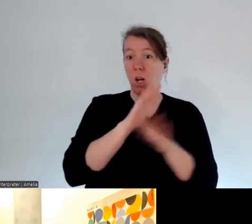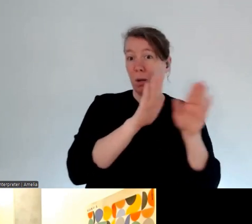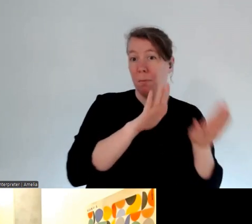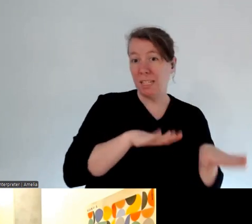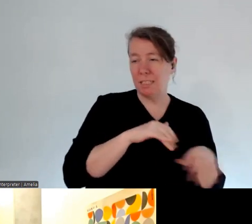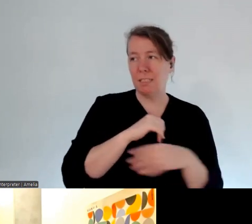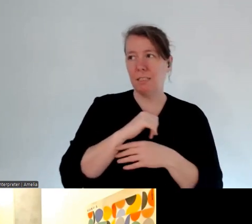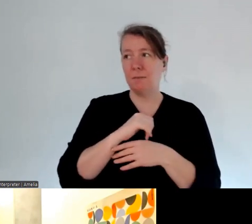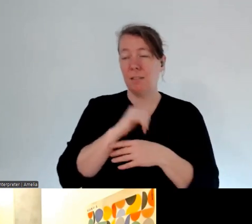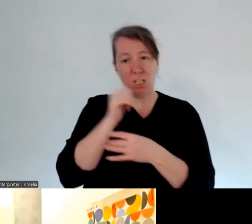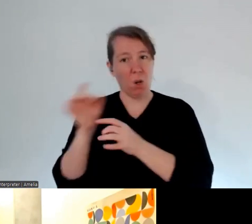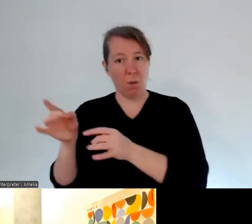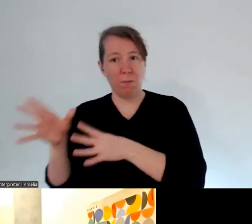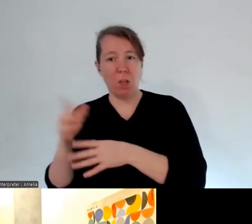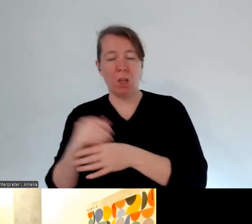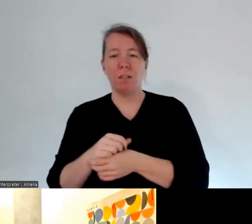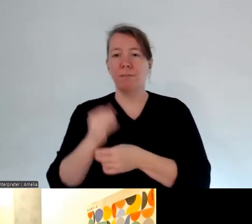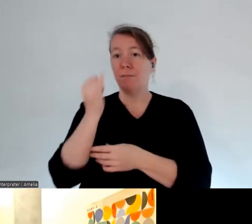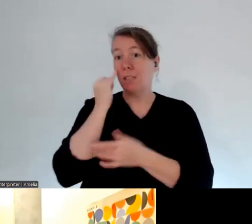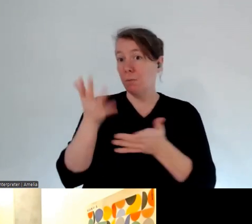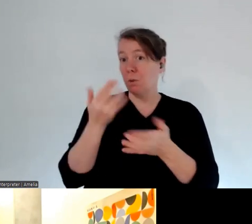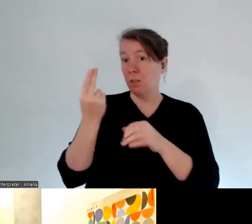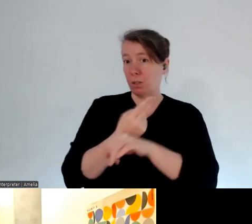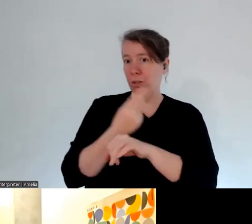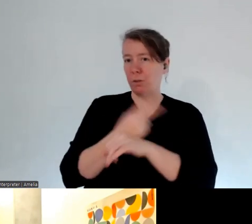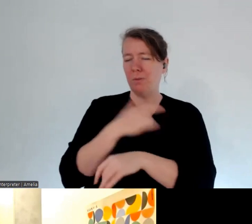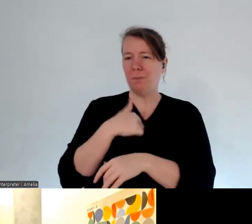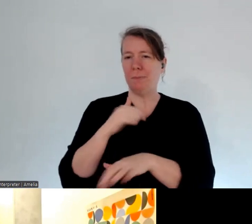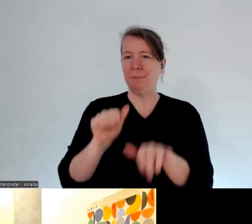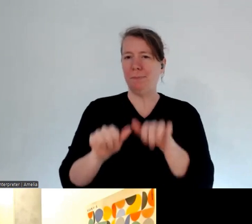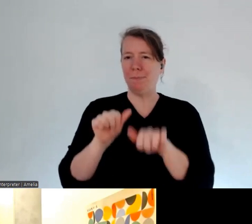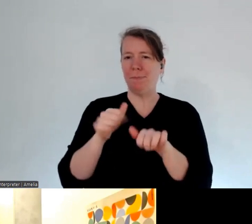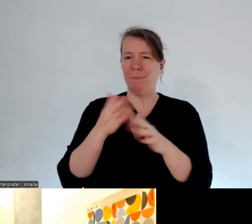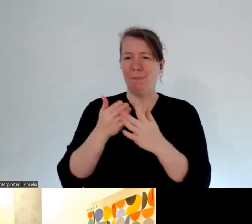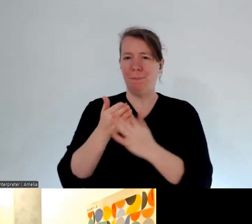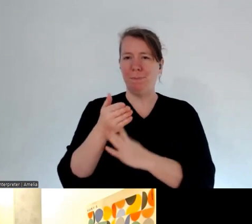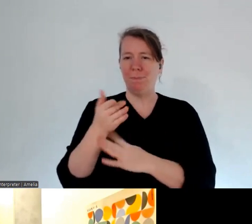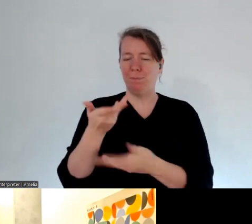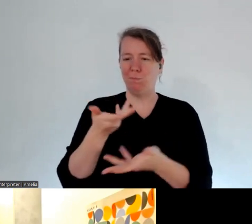then it's a little bit trickier. There might be things that I have to maybe, um, warn them about,